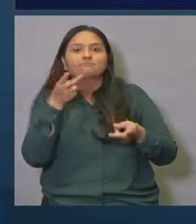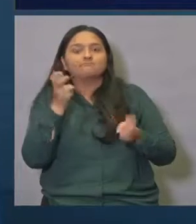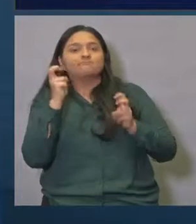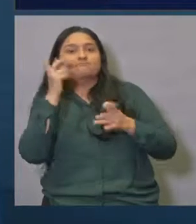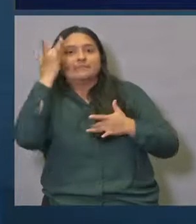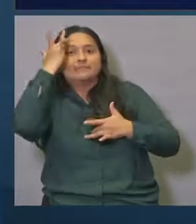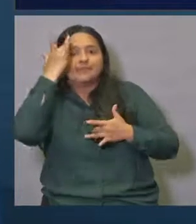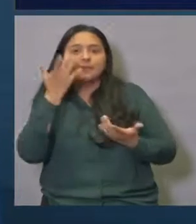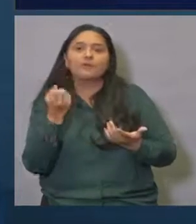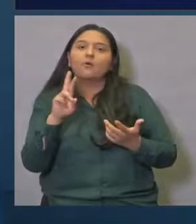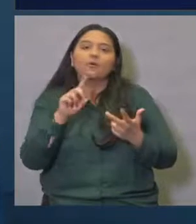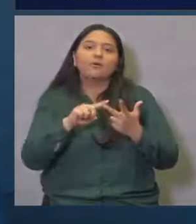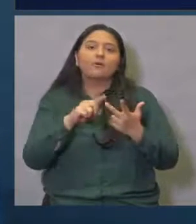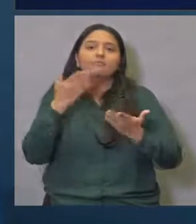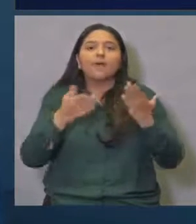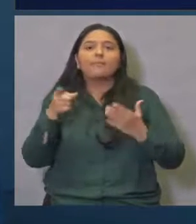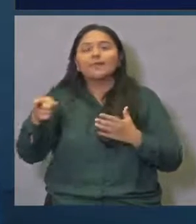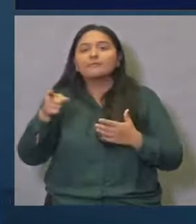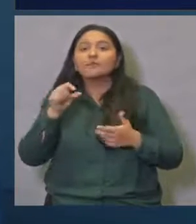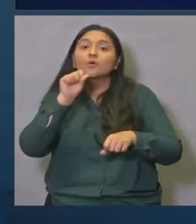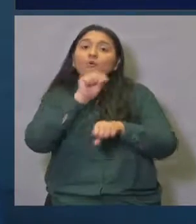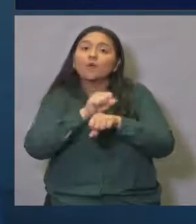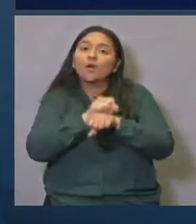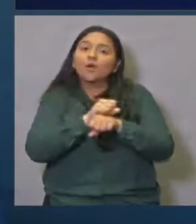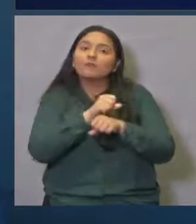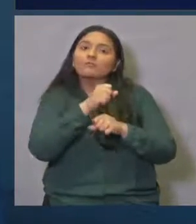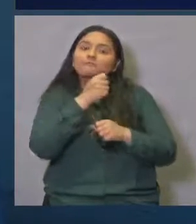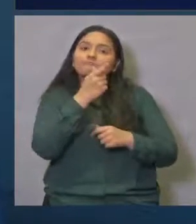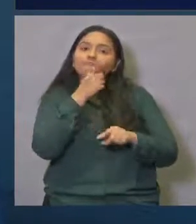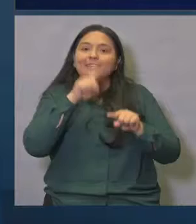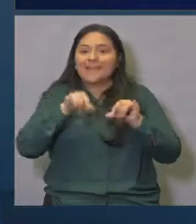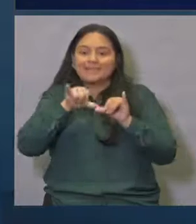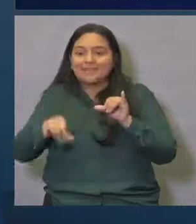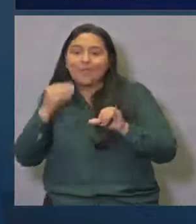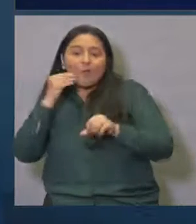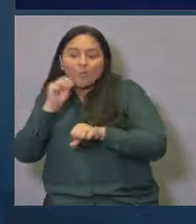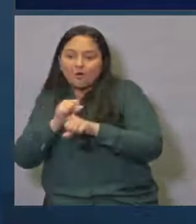COVID.